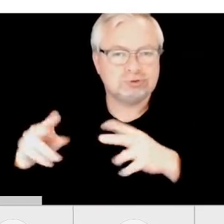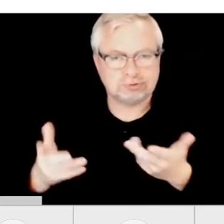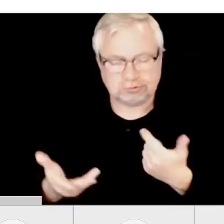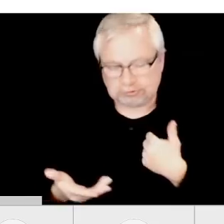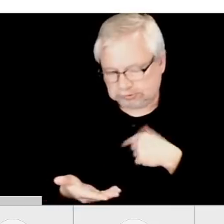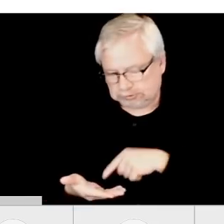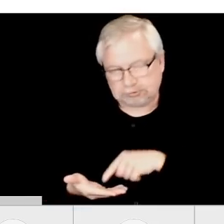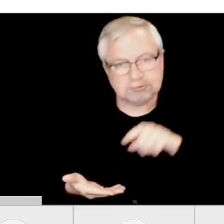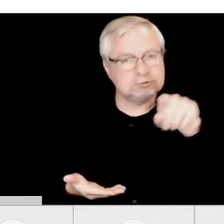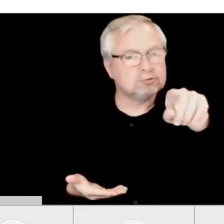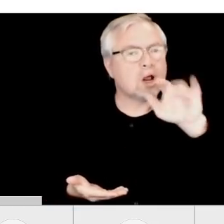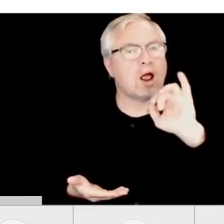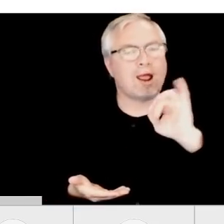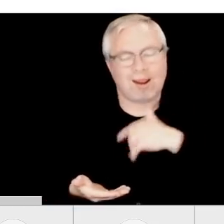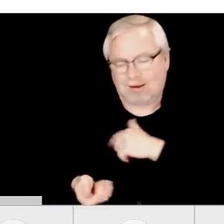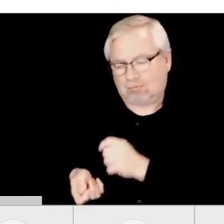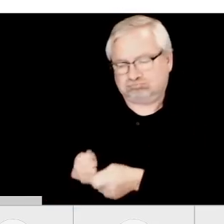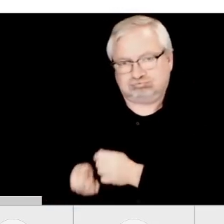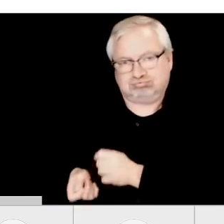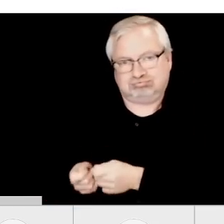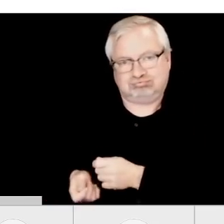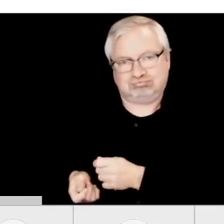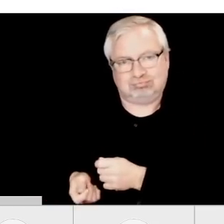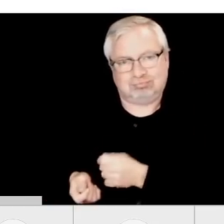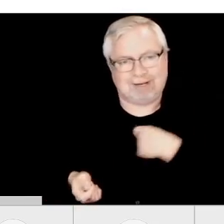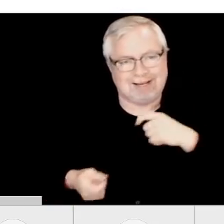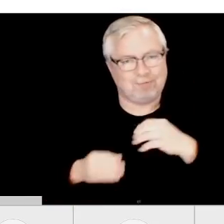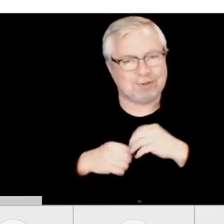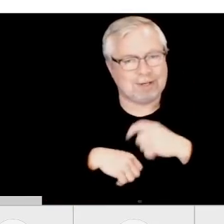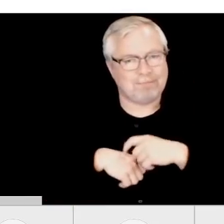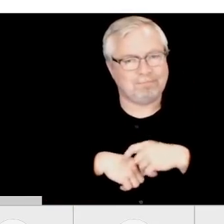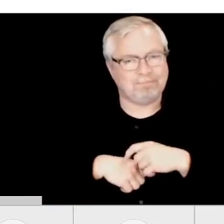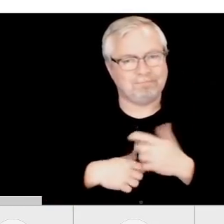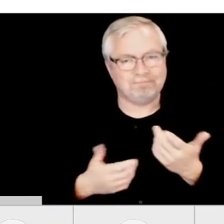things differently, but it also buys us time to get a more accurate